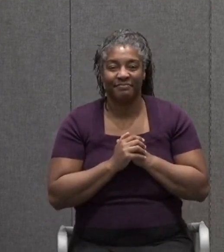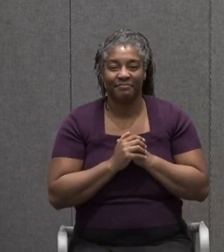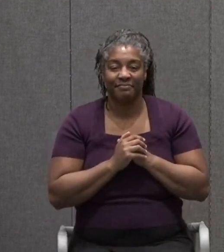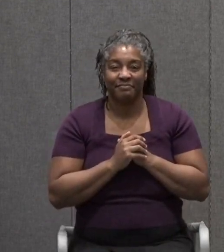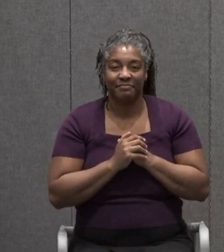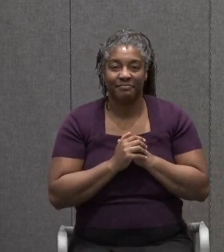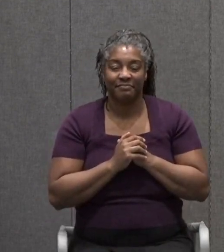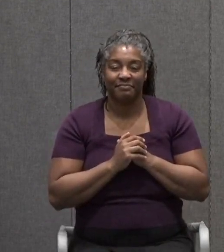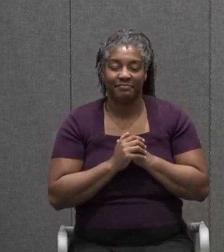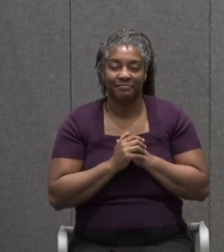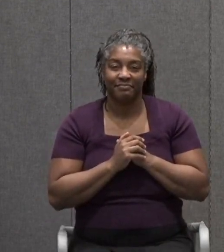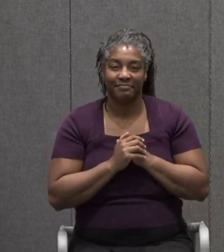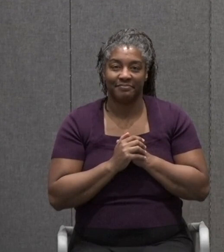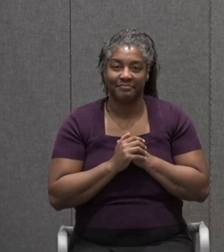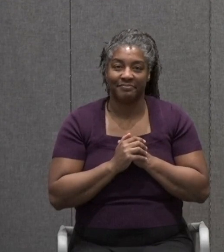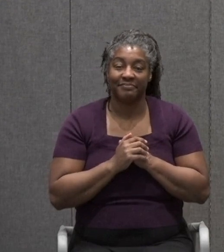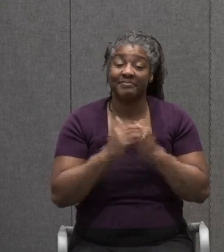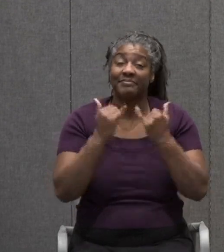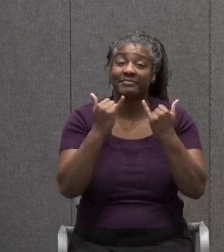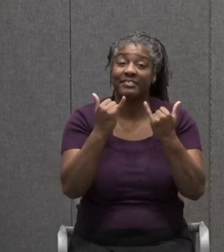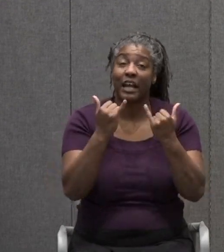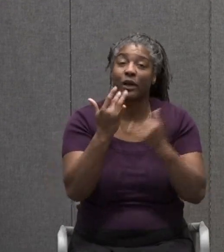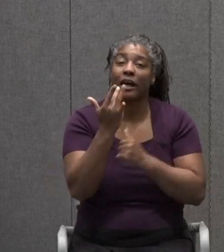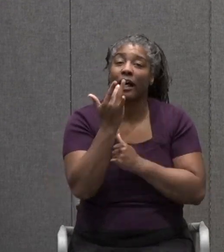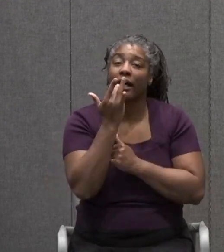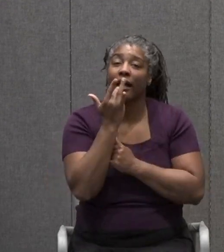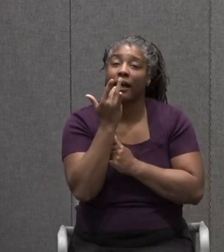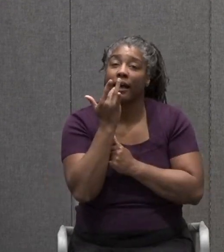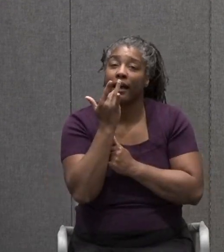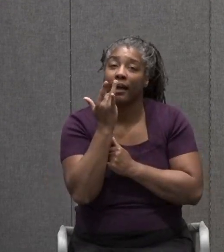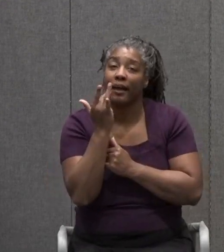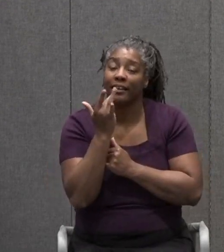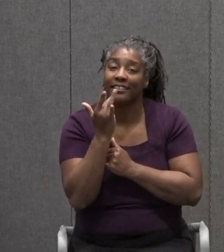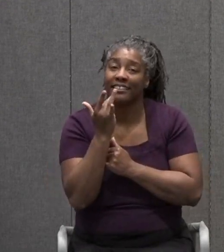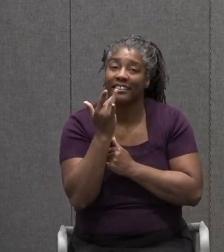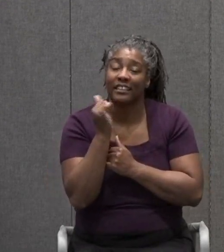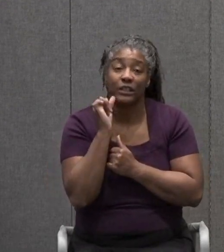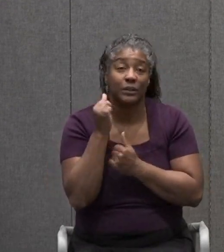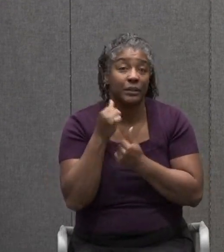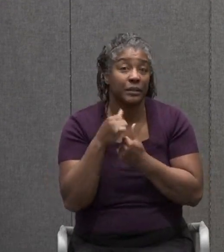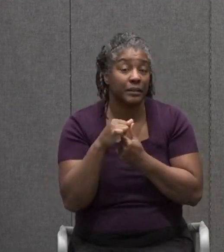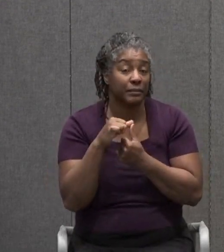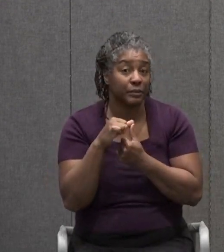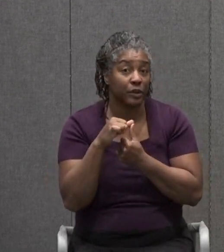is we're going to taste it. But remember when we taste it, we're not gonna chew it right away.